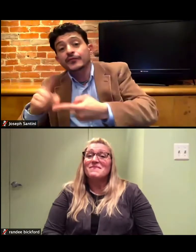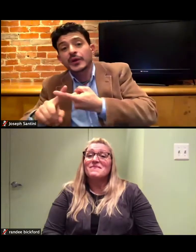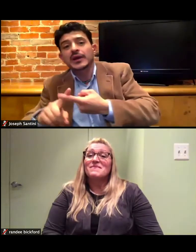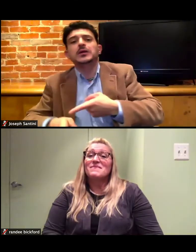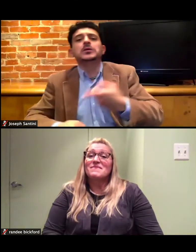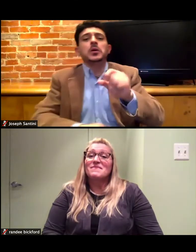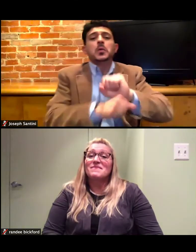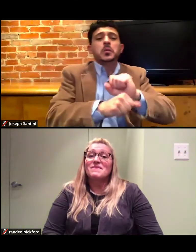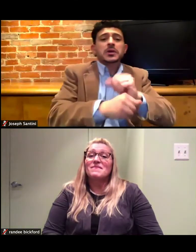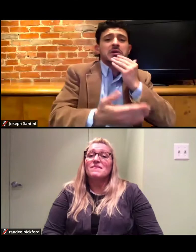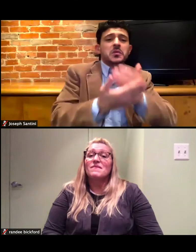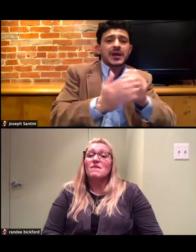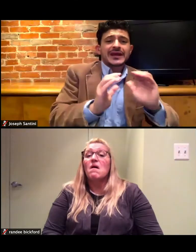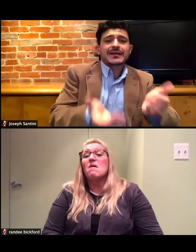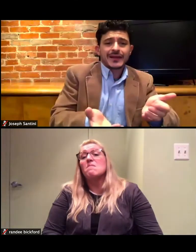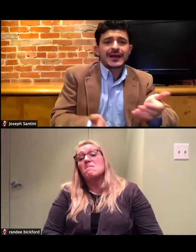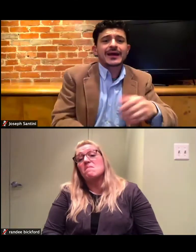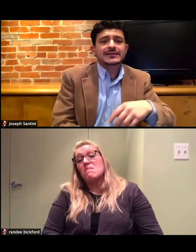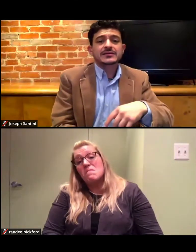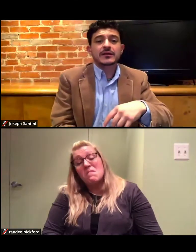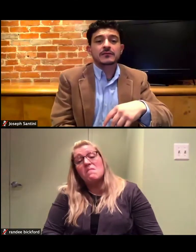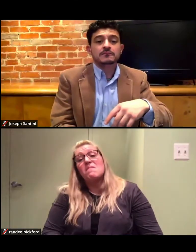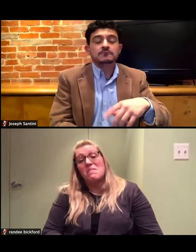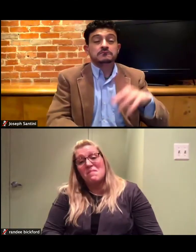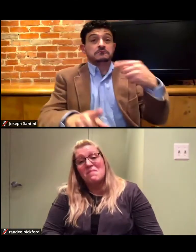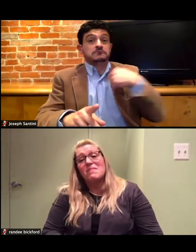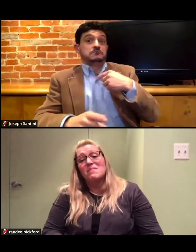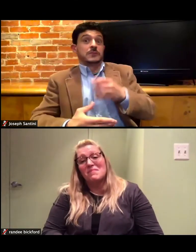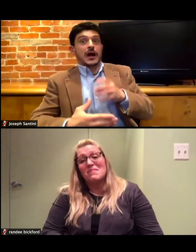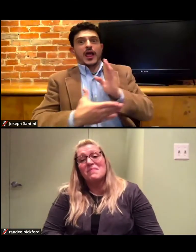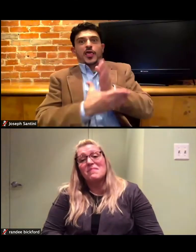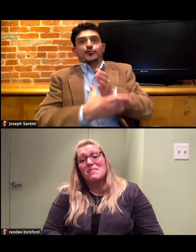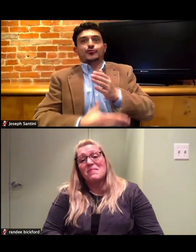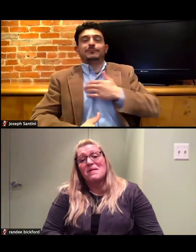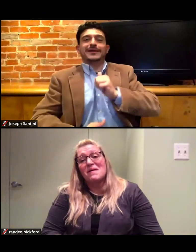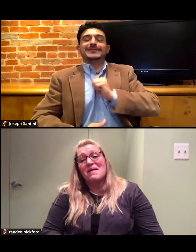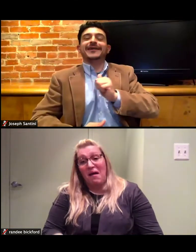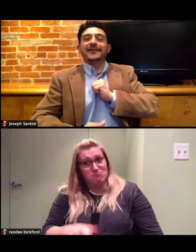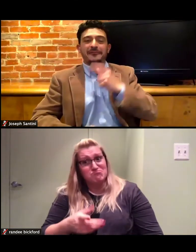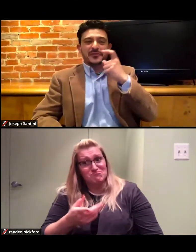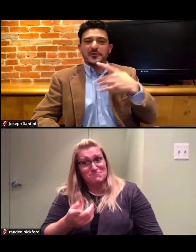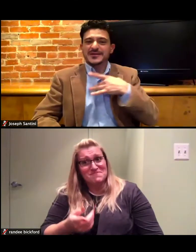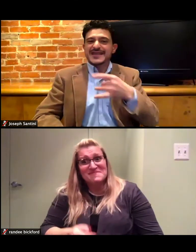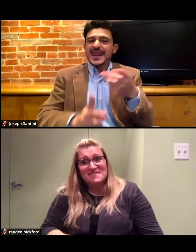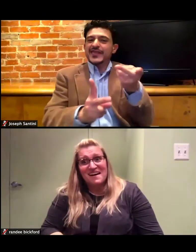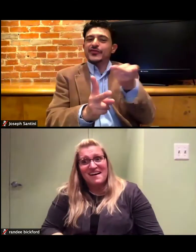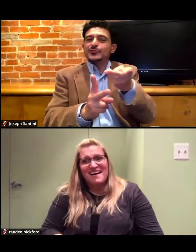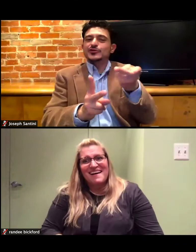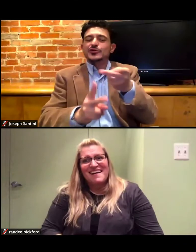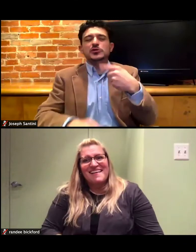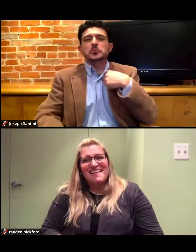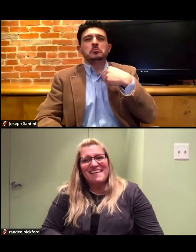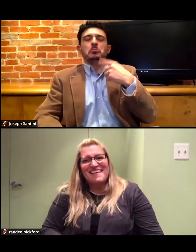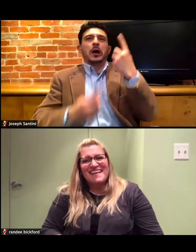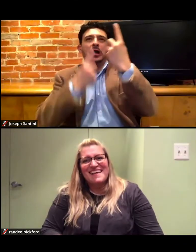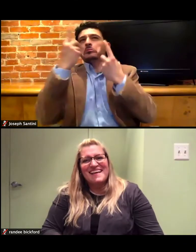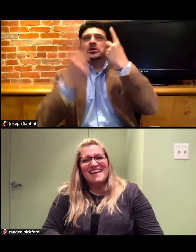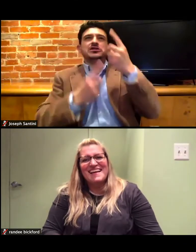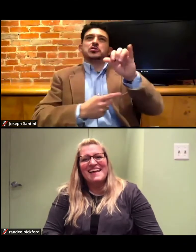and some are related to behavior i.e. helping a friend, working well in class. They can also be fined for being late or being distracted.